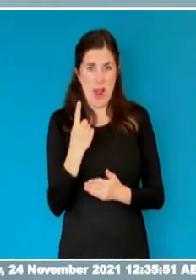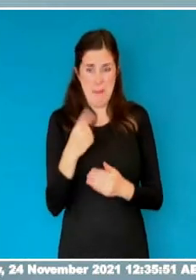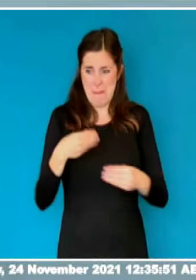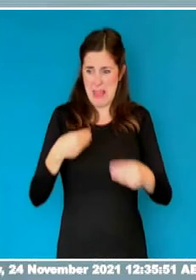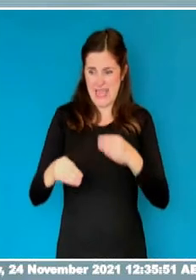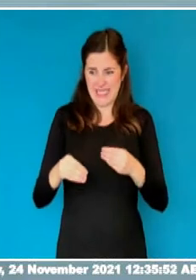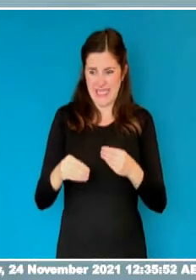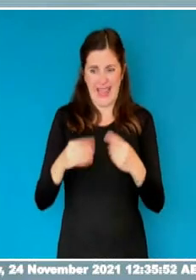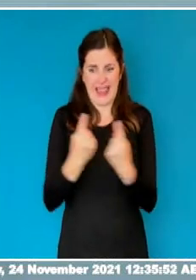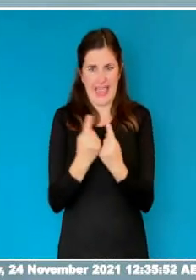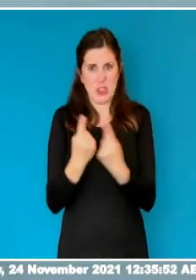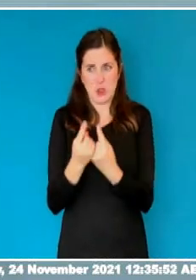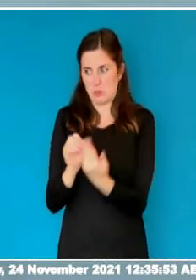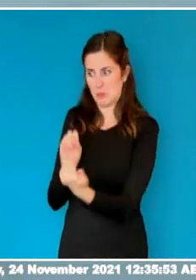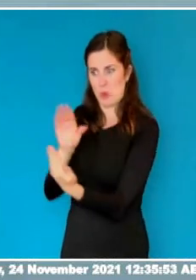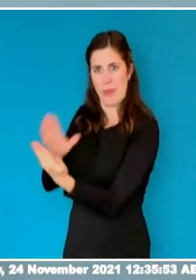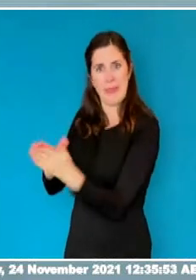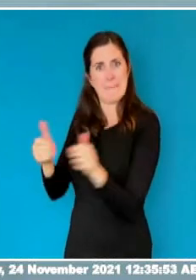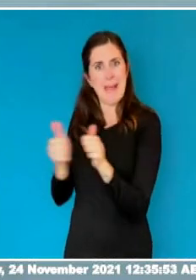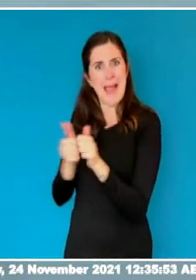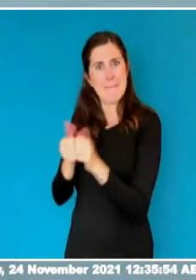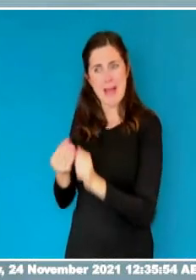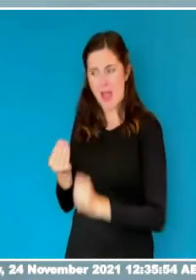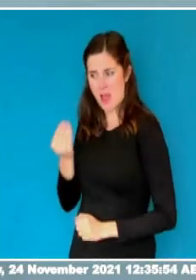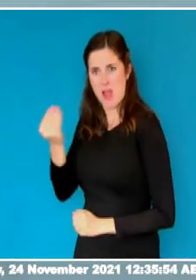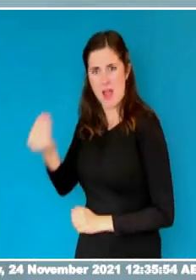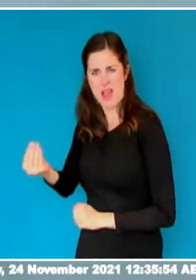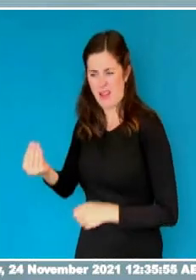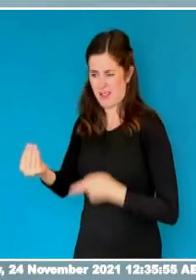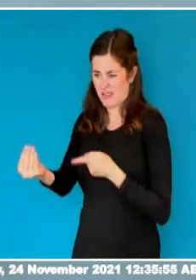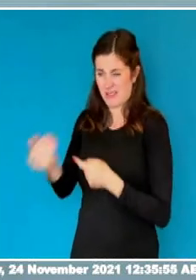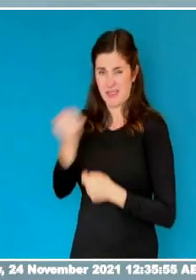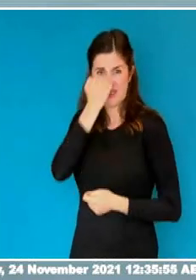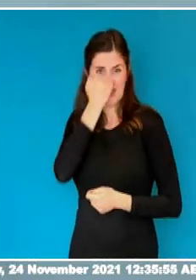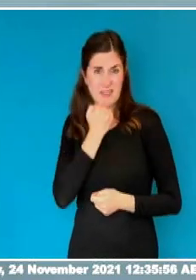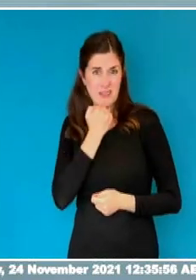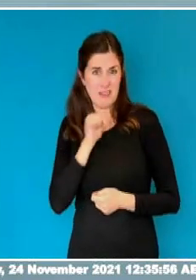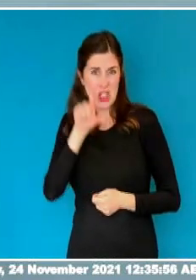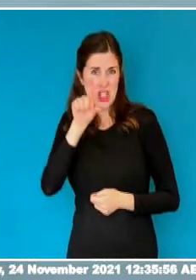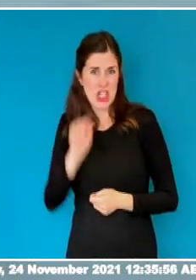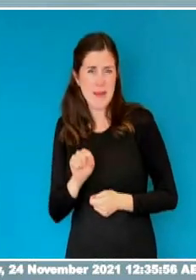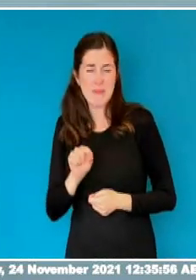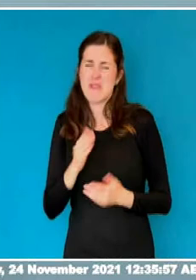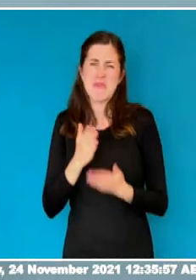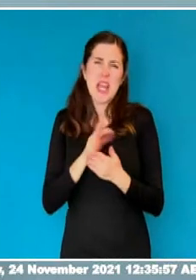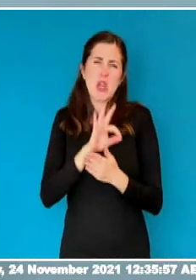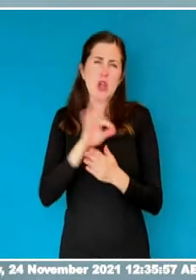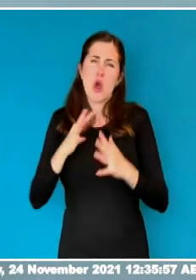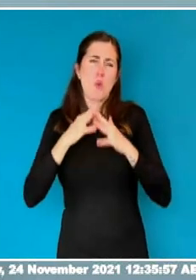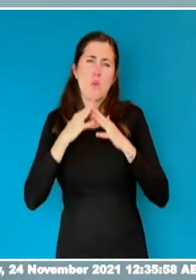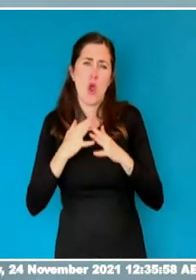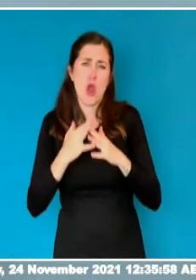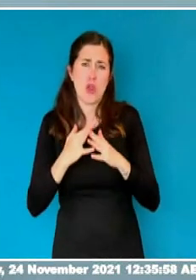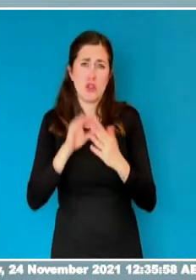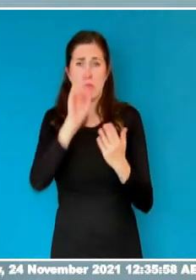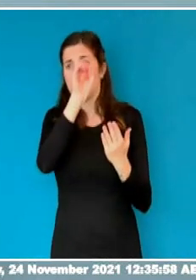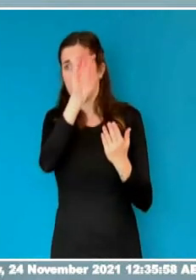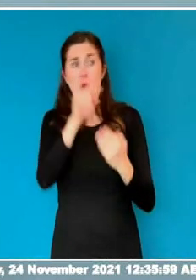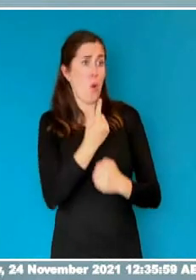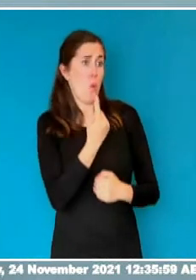adjustment, there doesn't appear to be any apparent benefit of capturing an individual person who required a document holder.